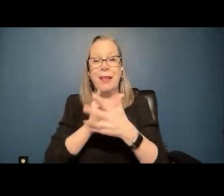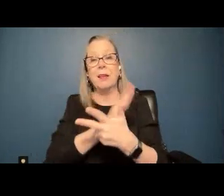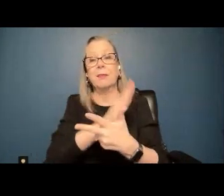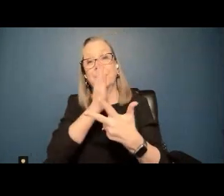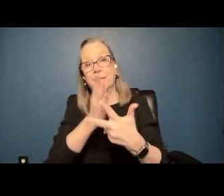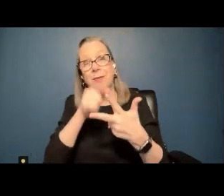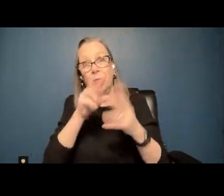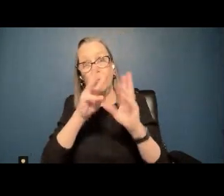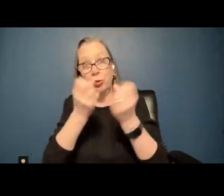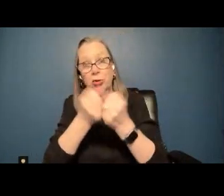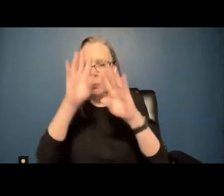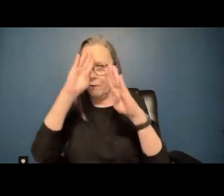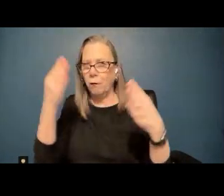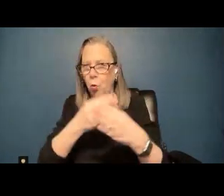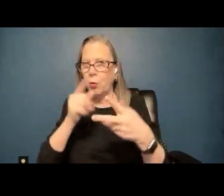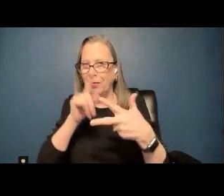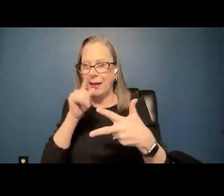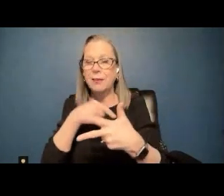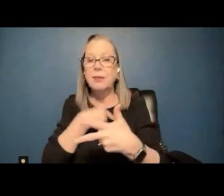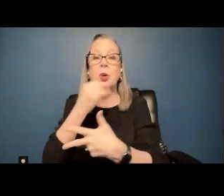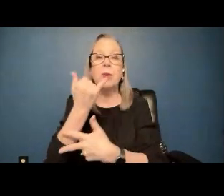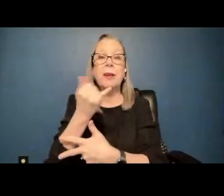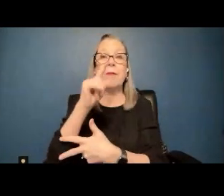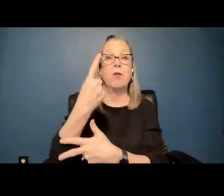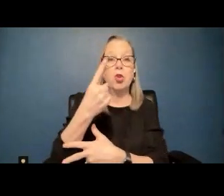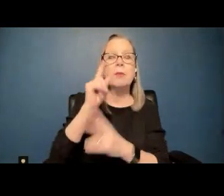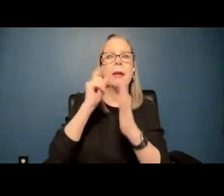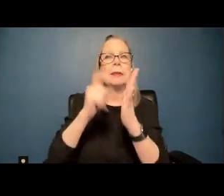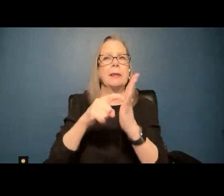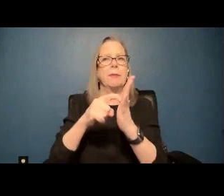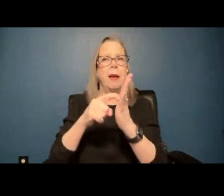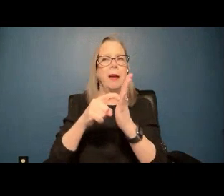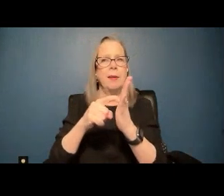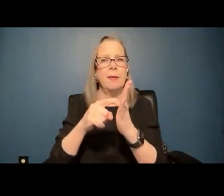So let's start with that first step of identifying and engaging partners.